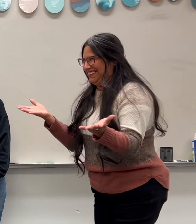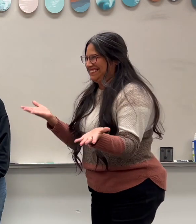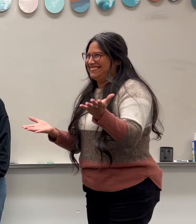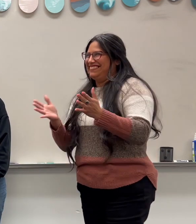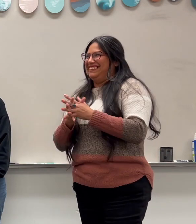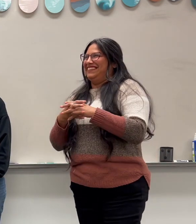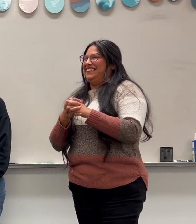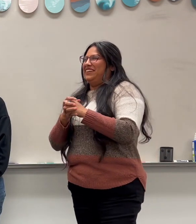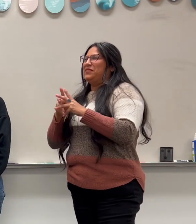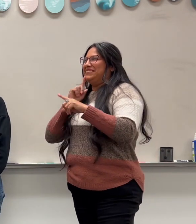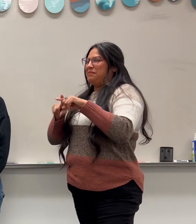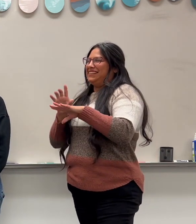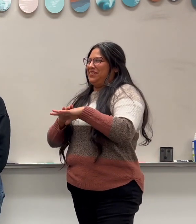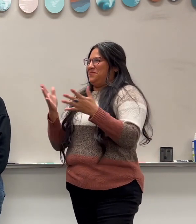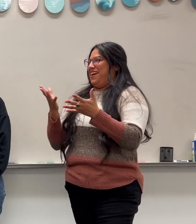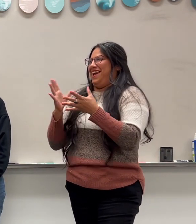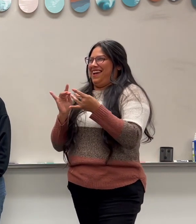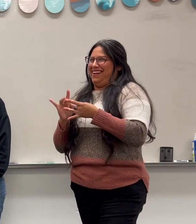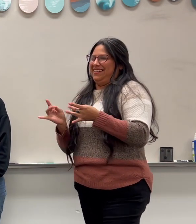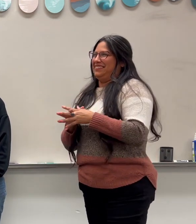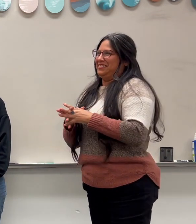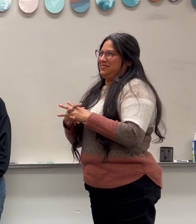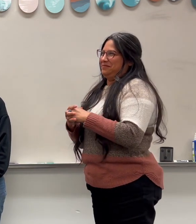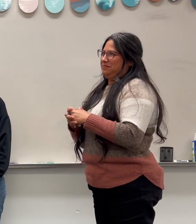um it actually might be better if The Interpreter is over there to answer the questions and that